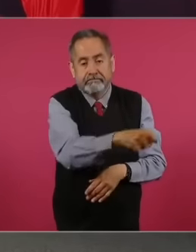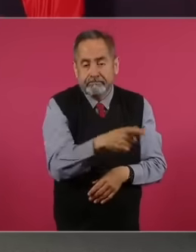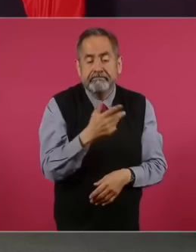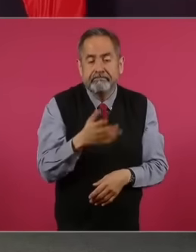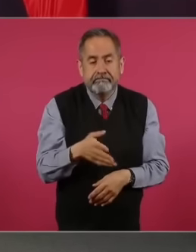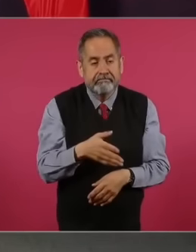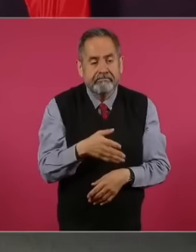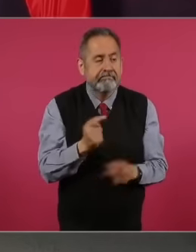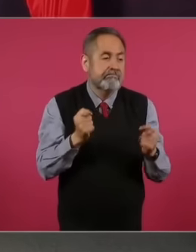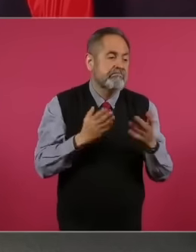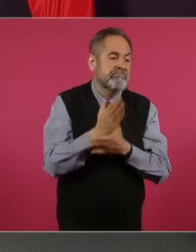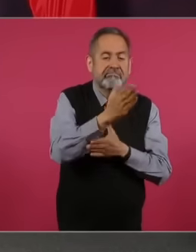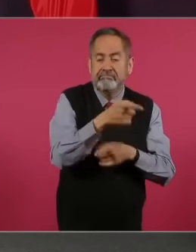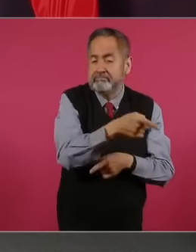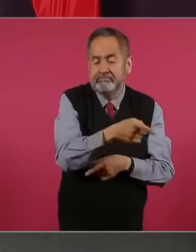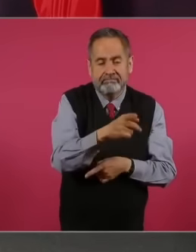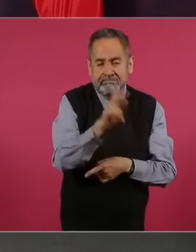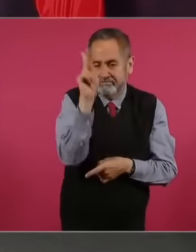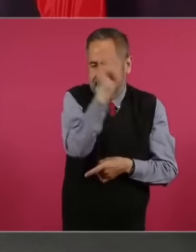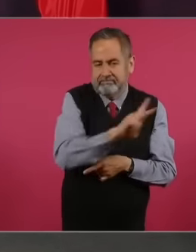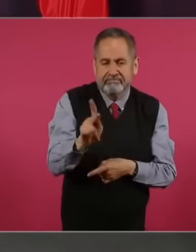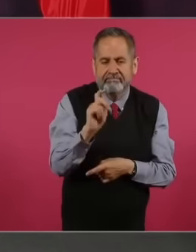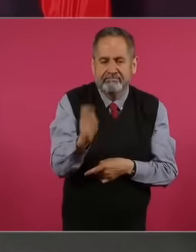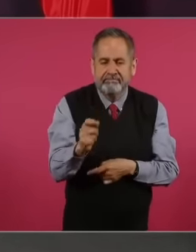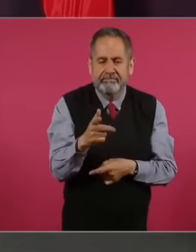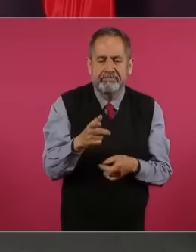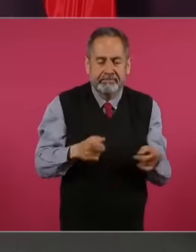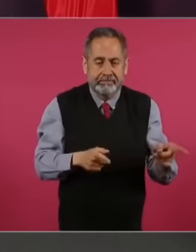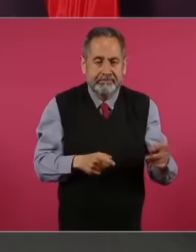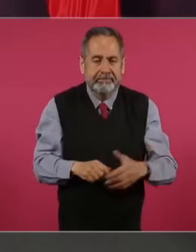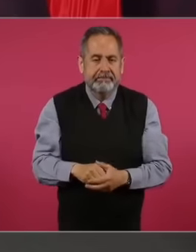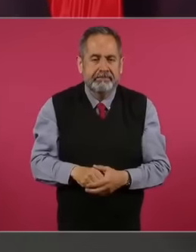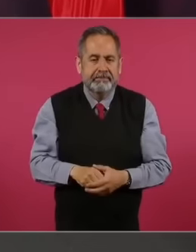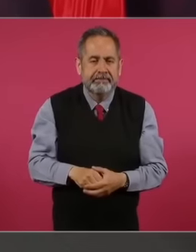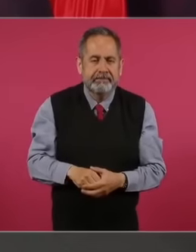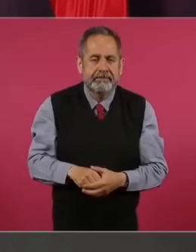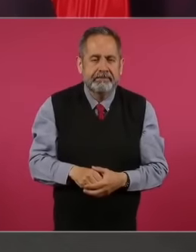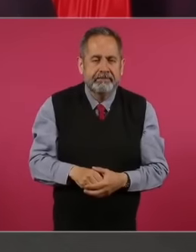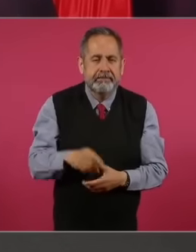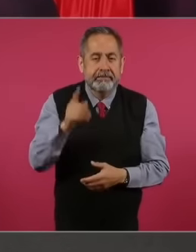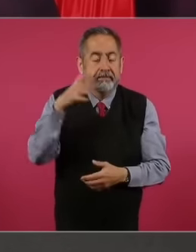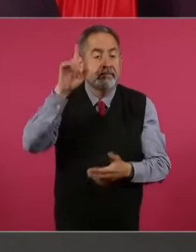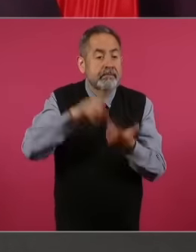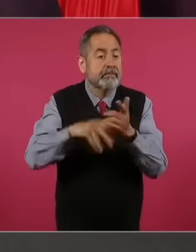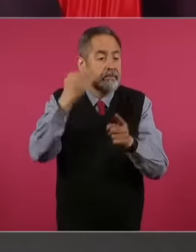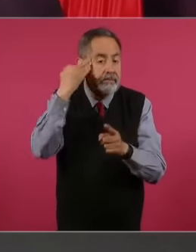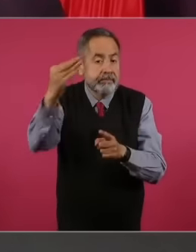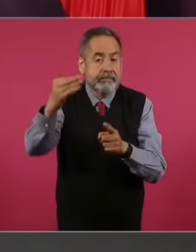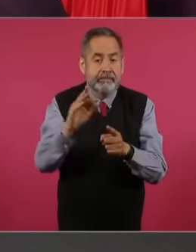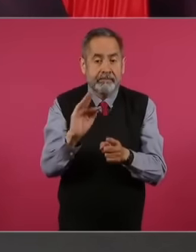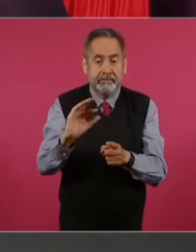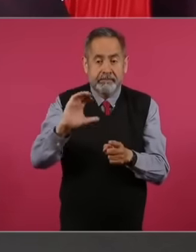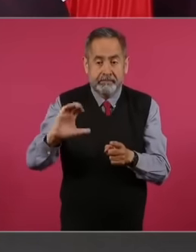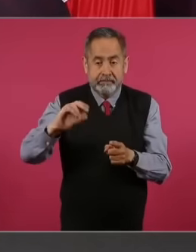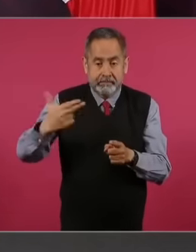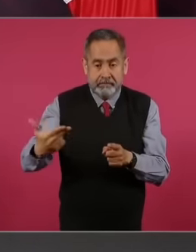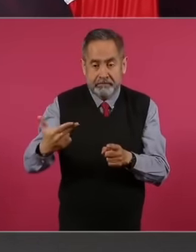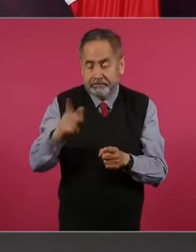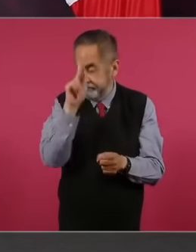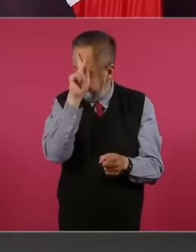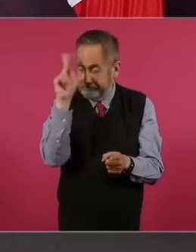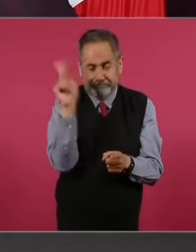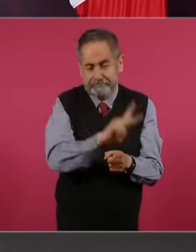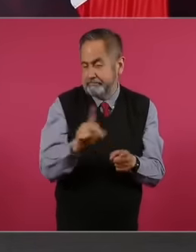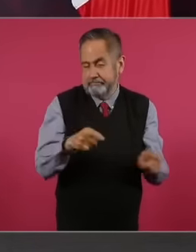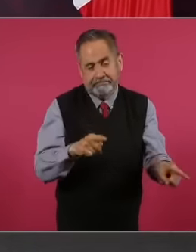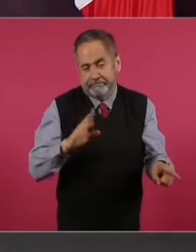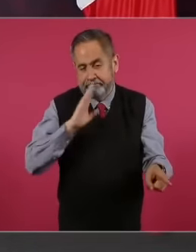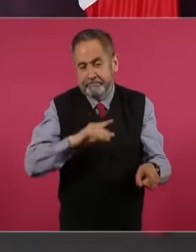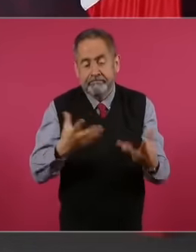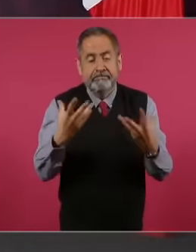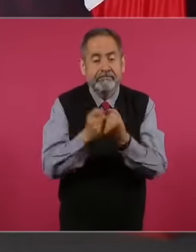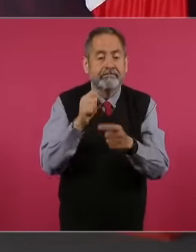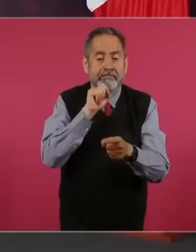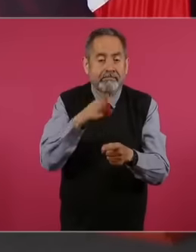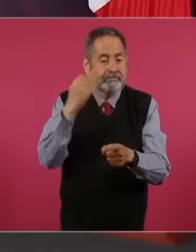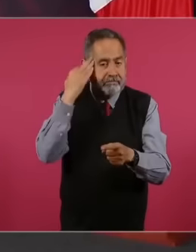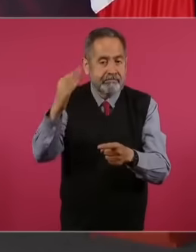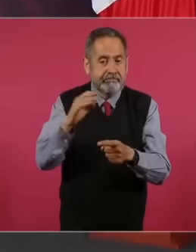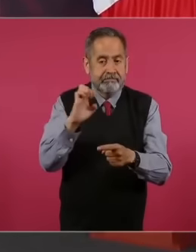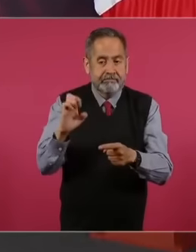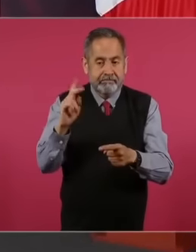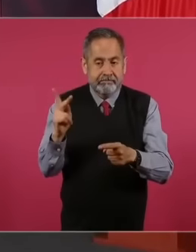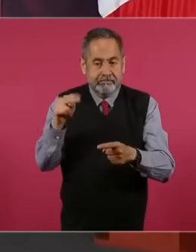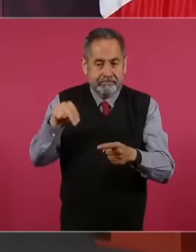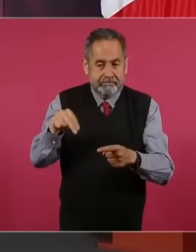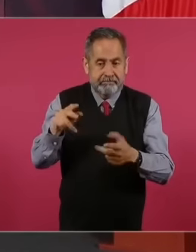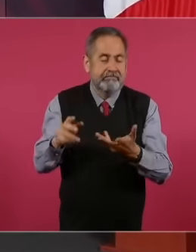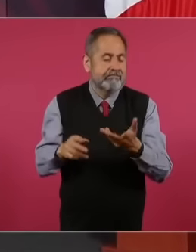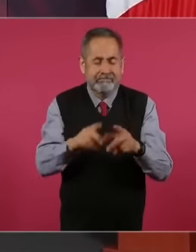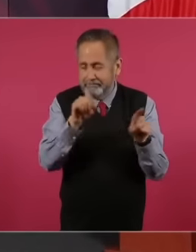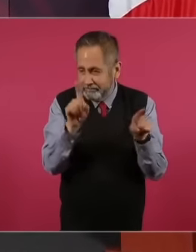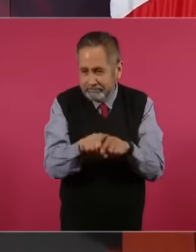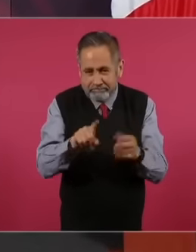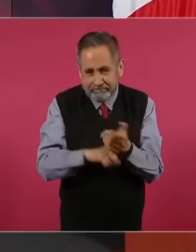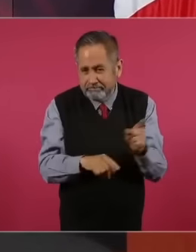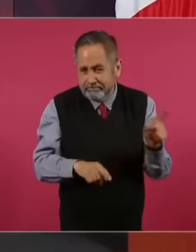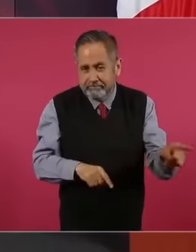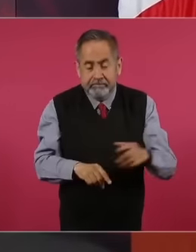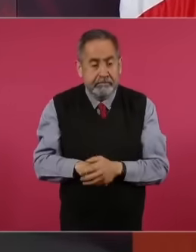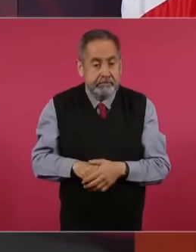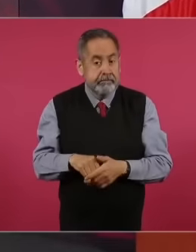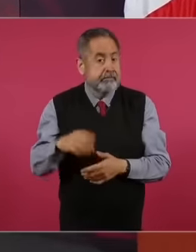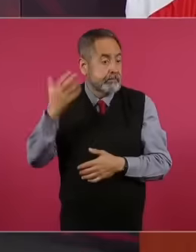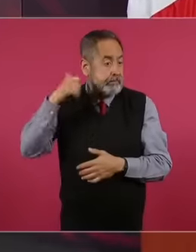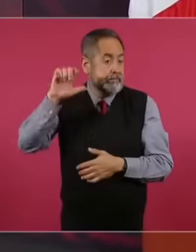eh it was when Calderón and when Peña when Calderón he was one of the first